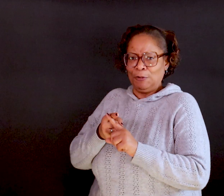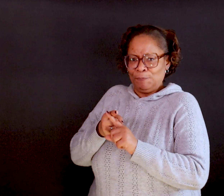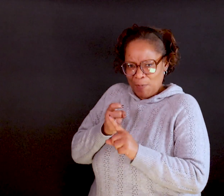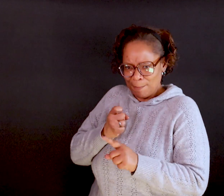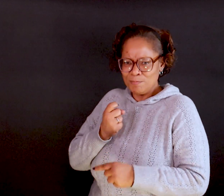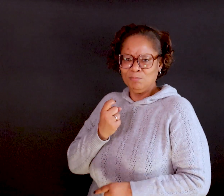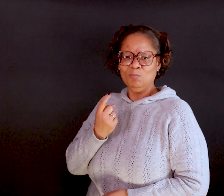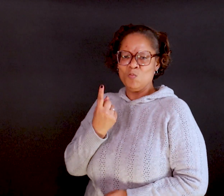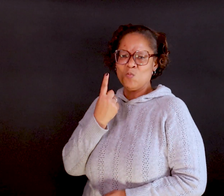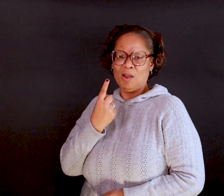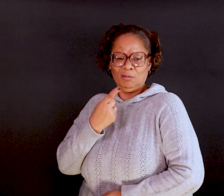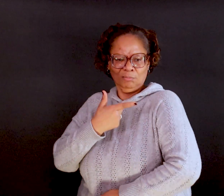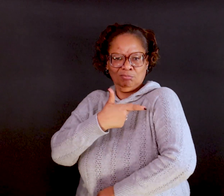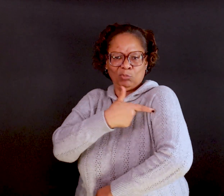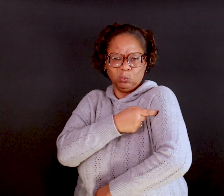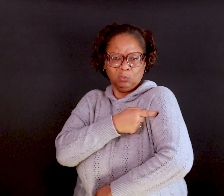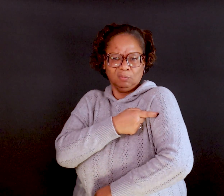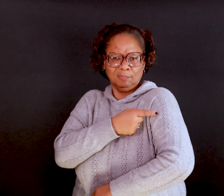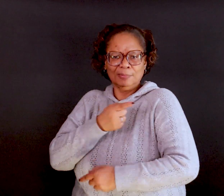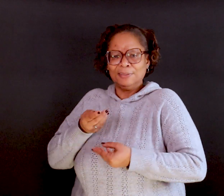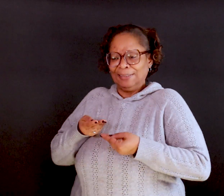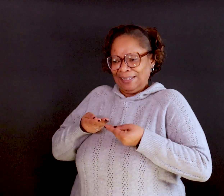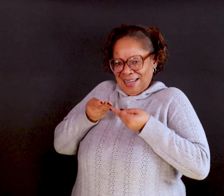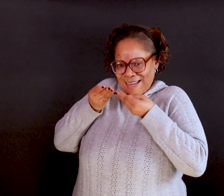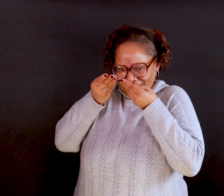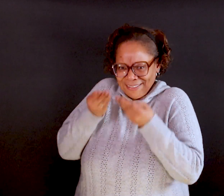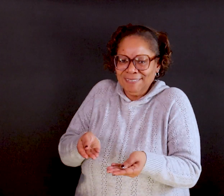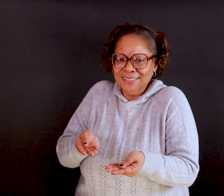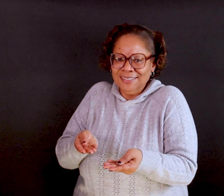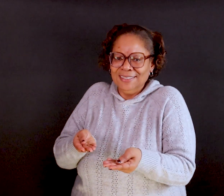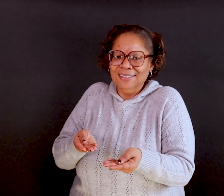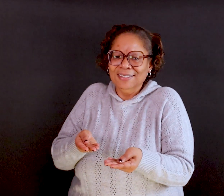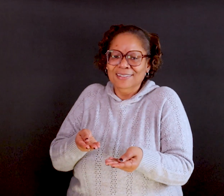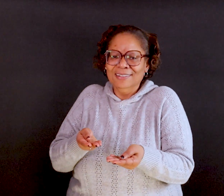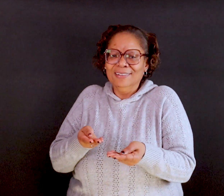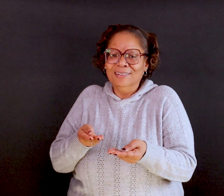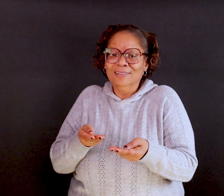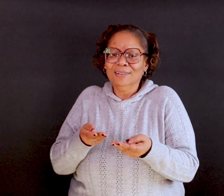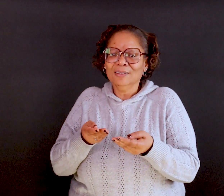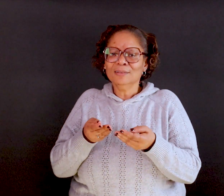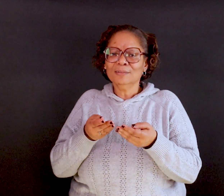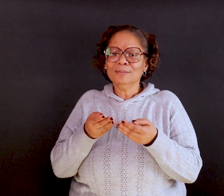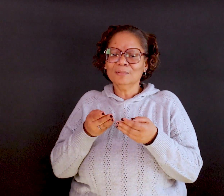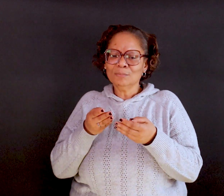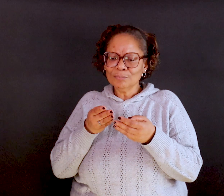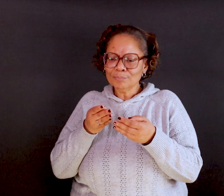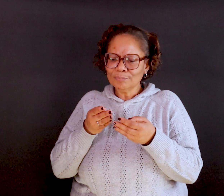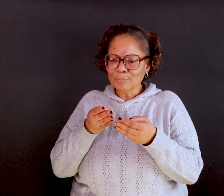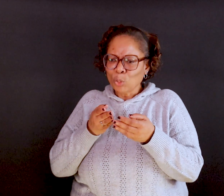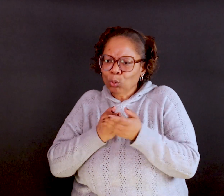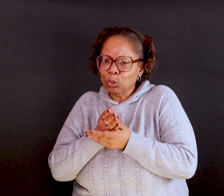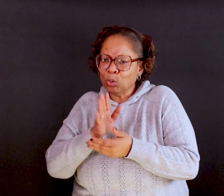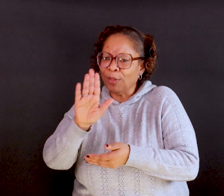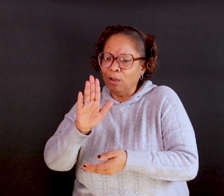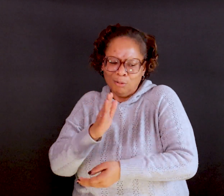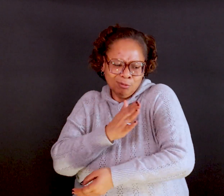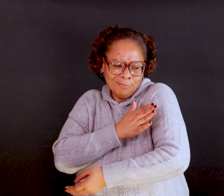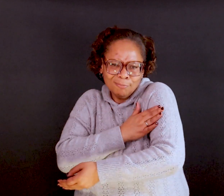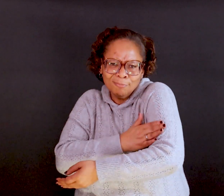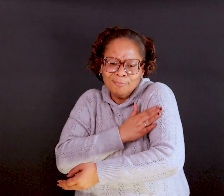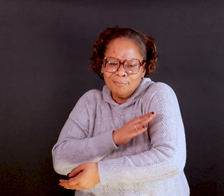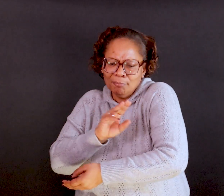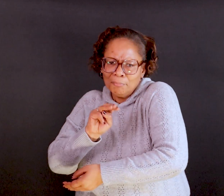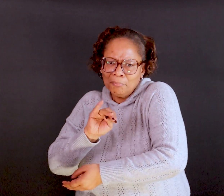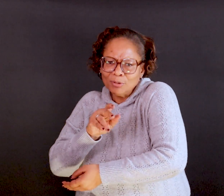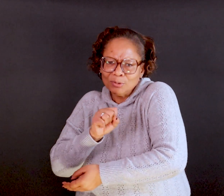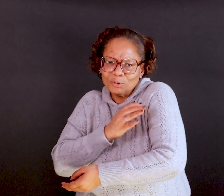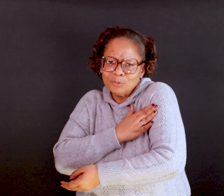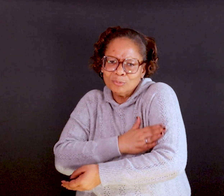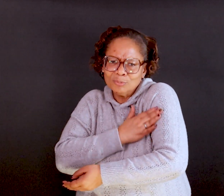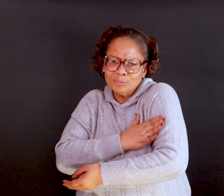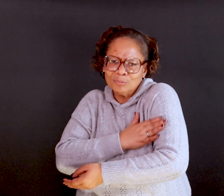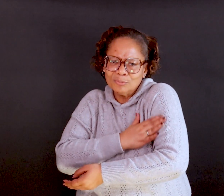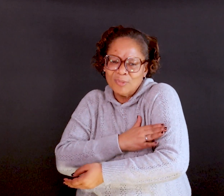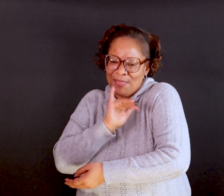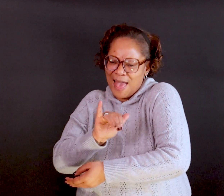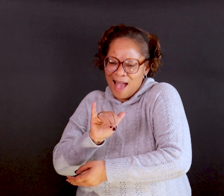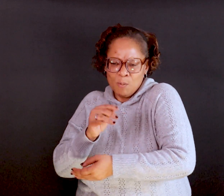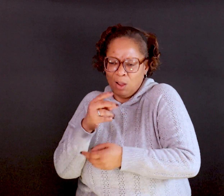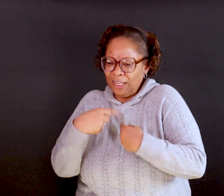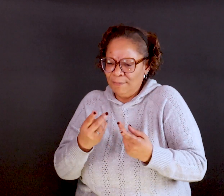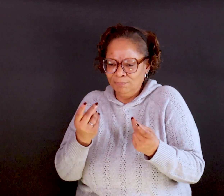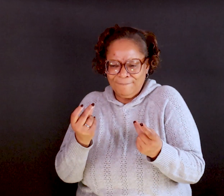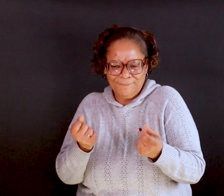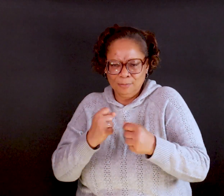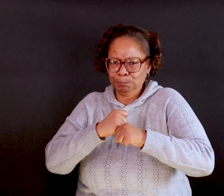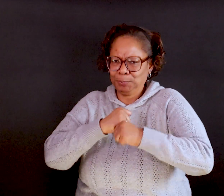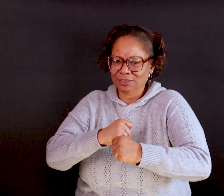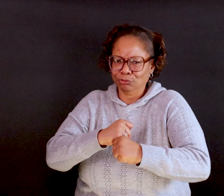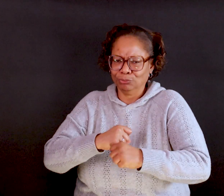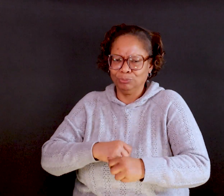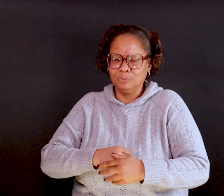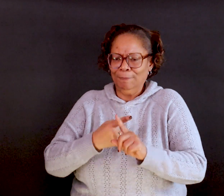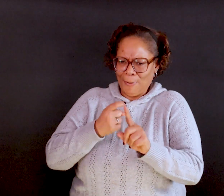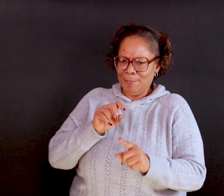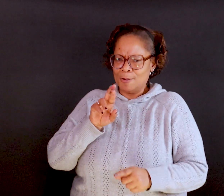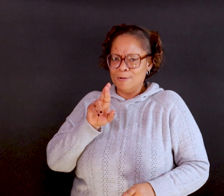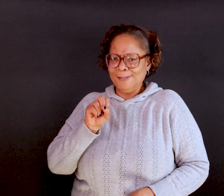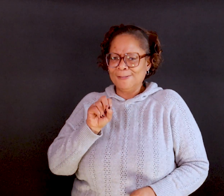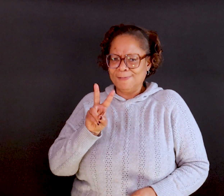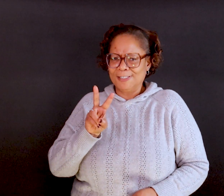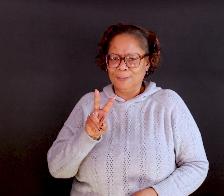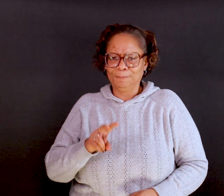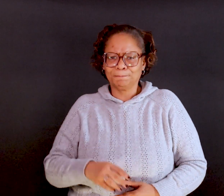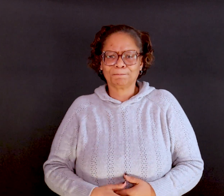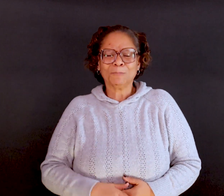given as a shot into the muscle, giving immediate protection.